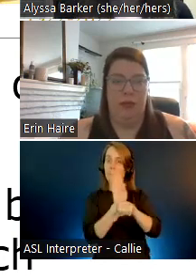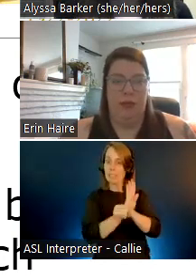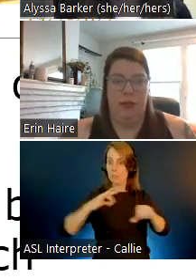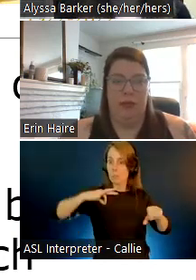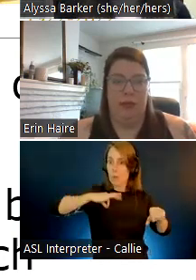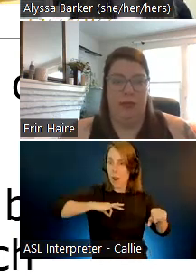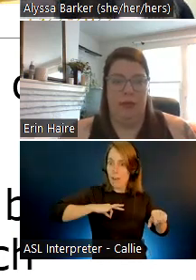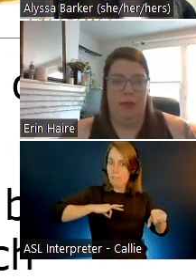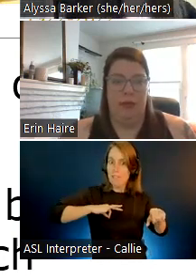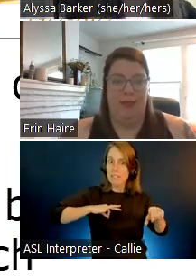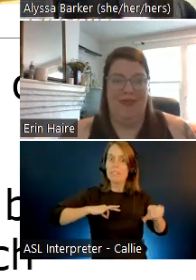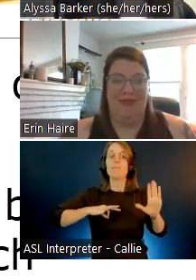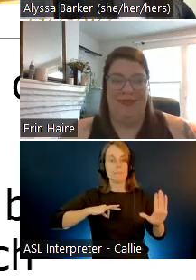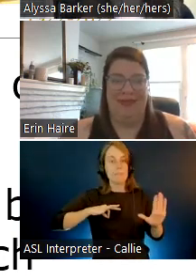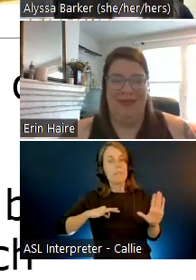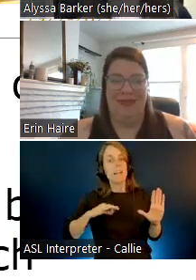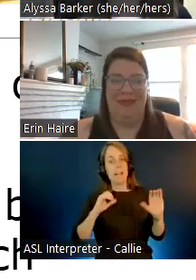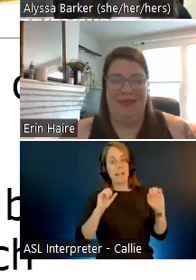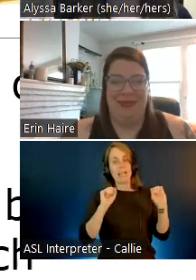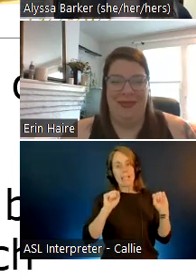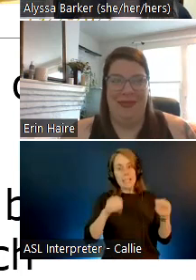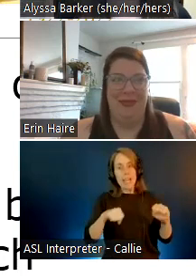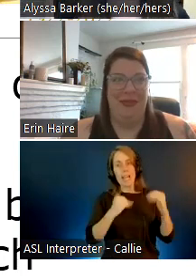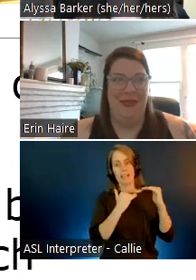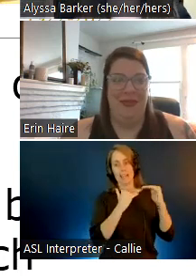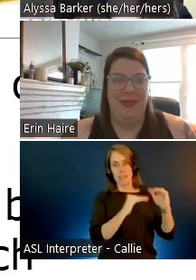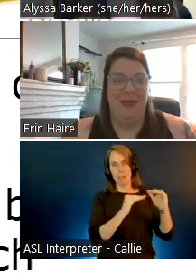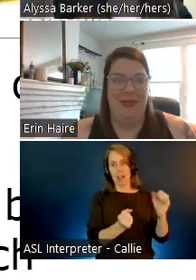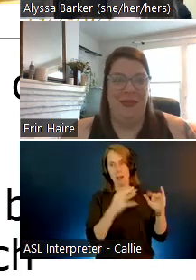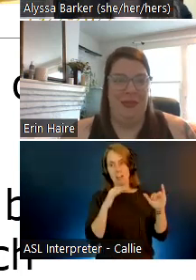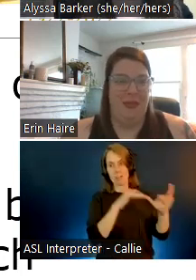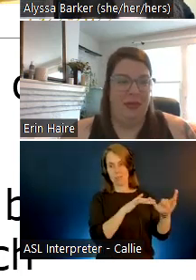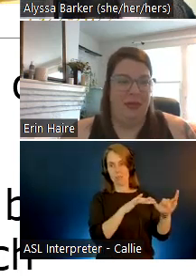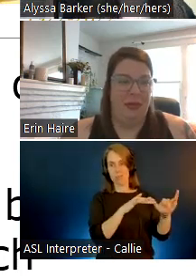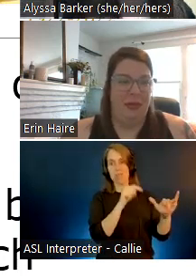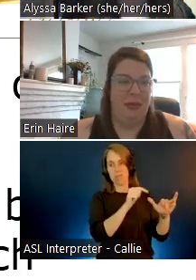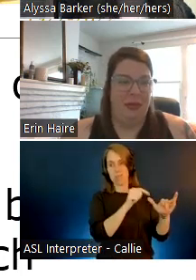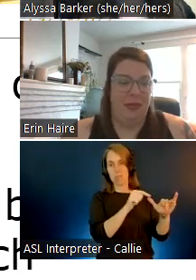that the exception to the exception is that the uh the the club membership cannot be discriminatory